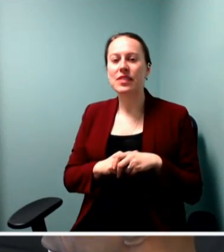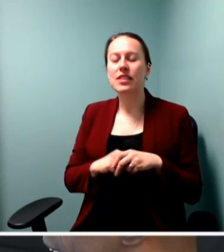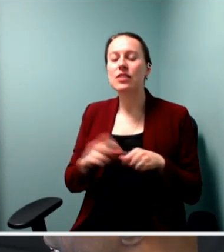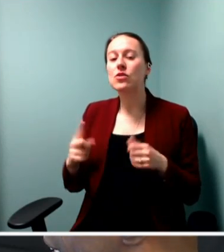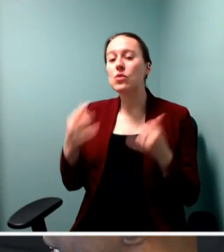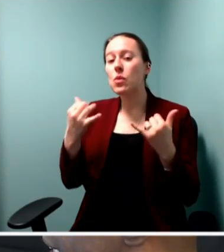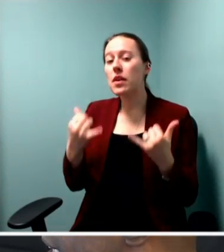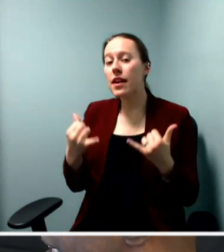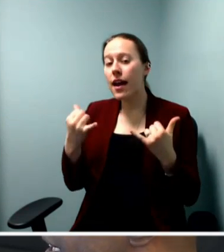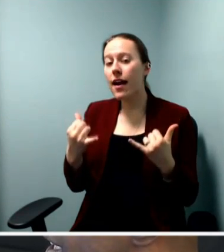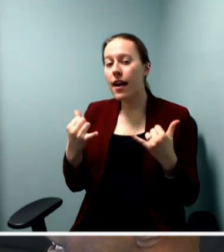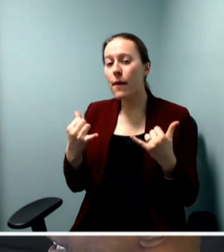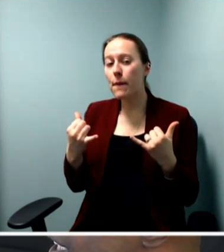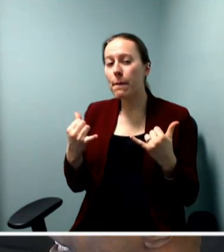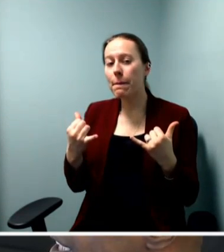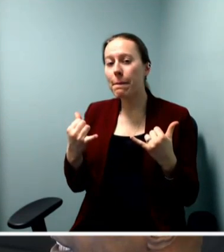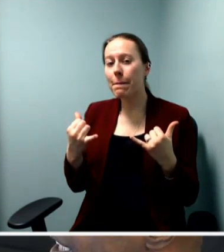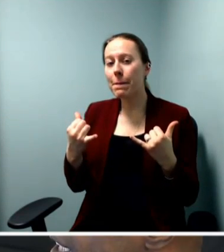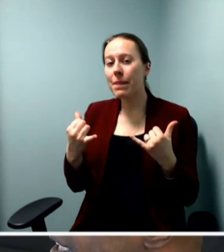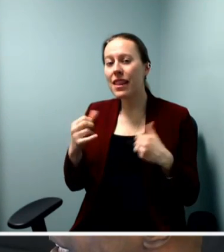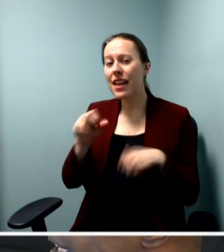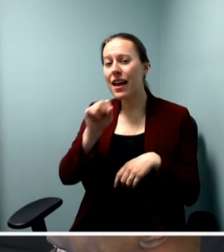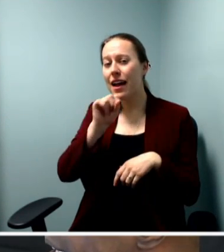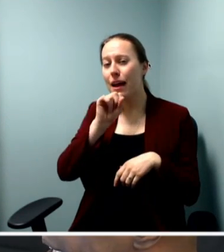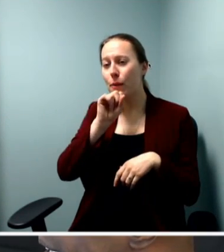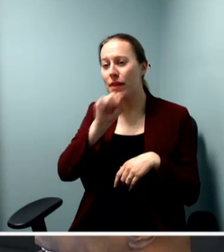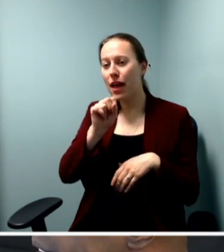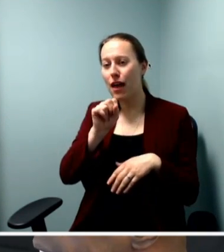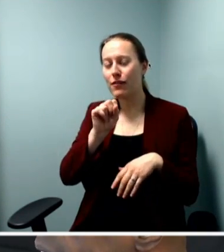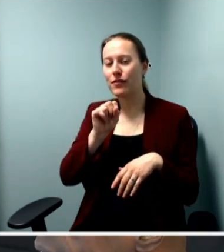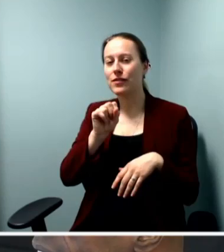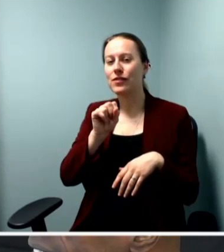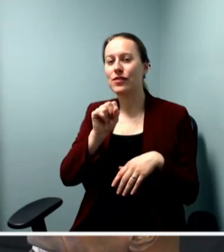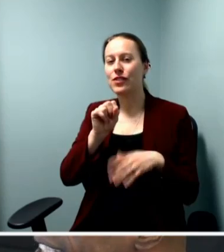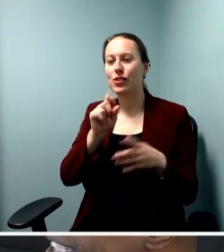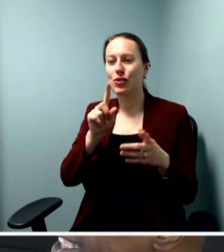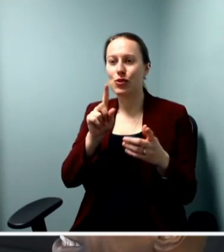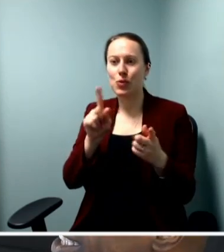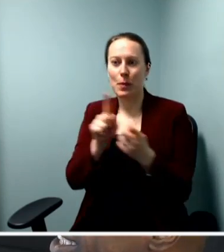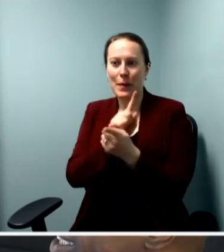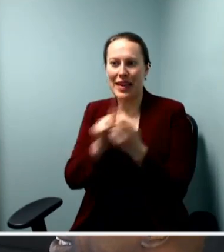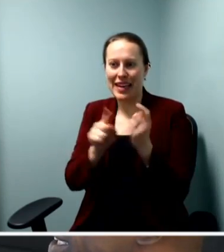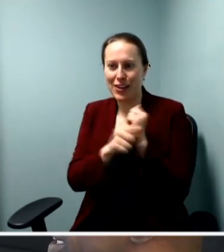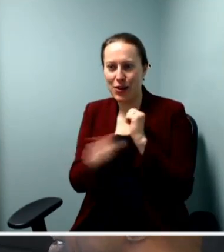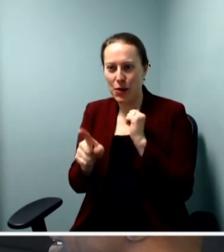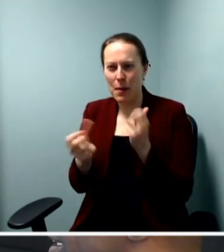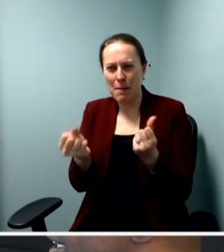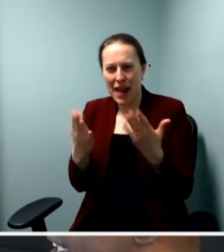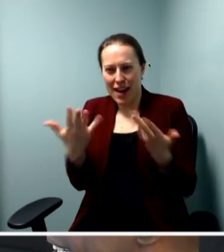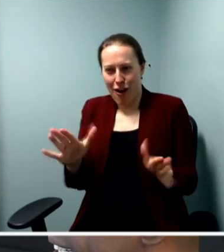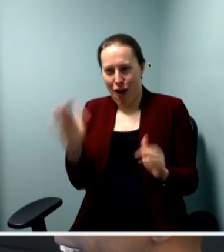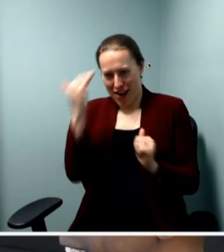I would love to meet each of you who I-- many of you I know. But we don't have time to do that.